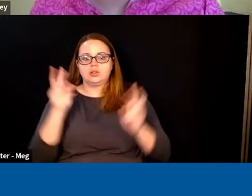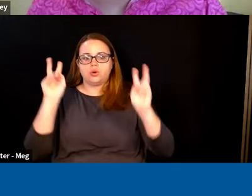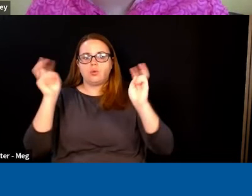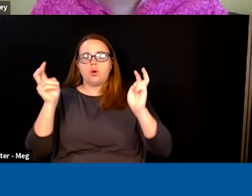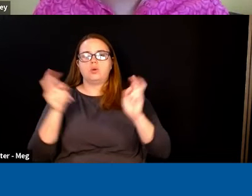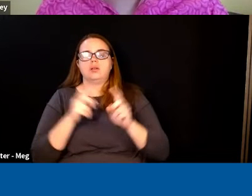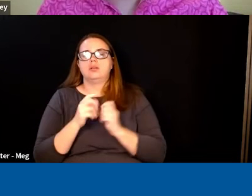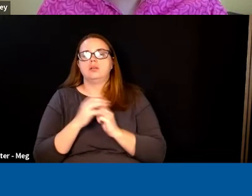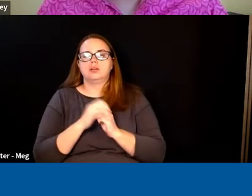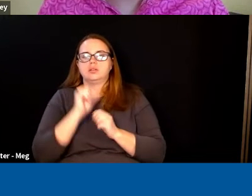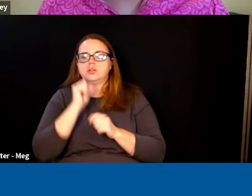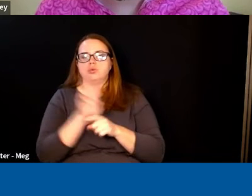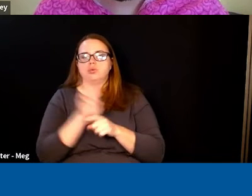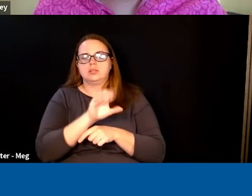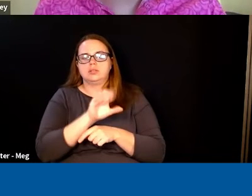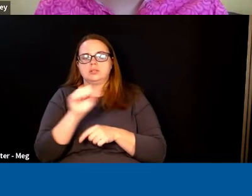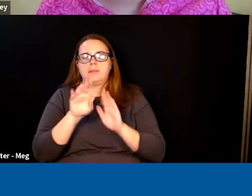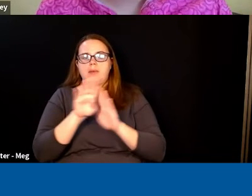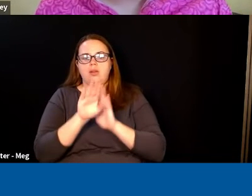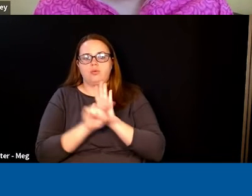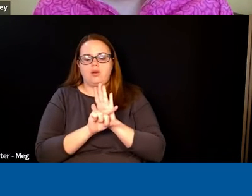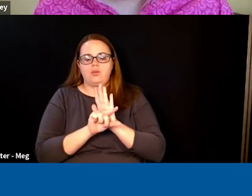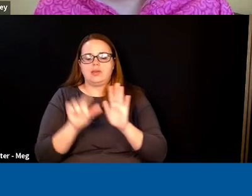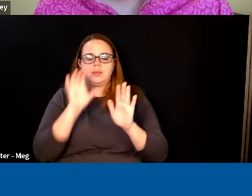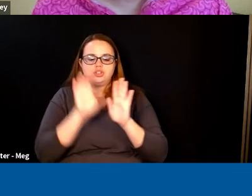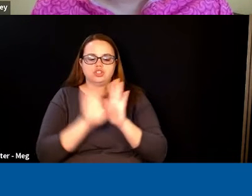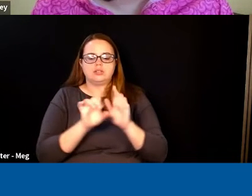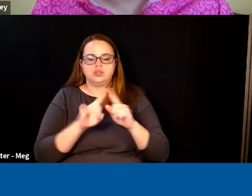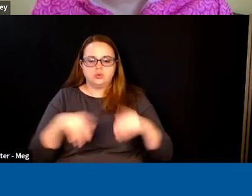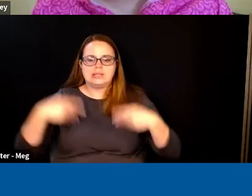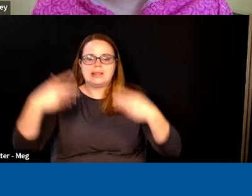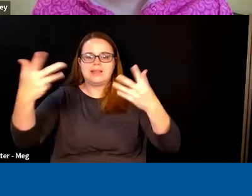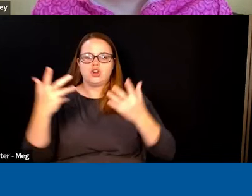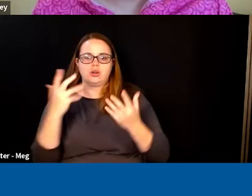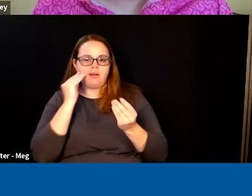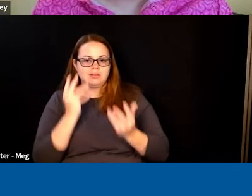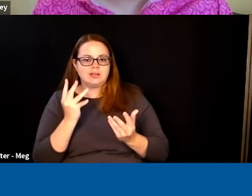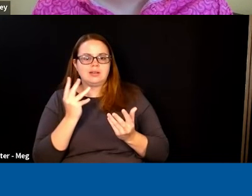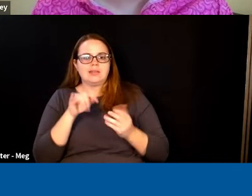"Don't use CSS background images to deliver content." Content is important, it deserves first class treatment